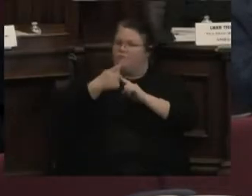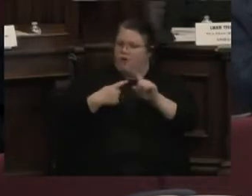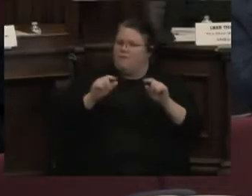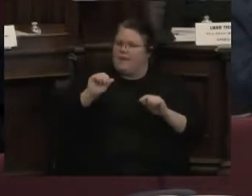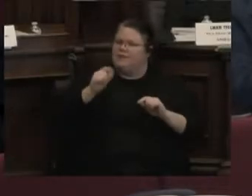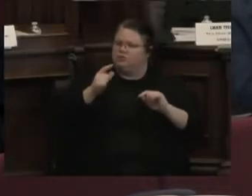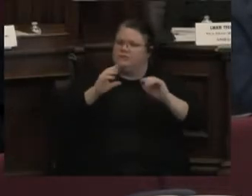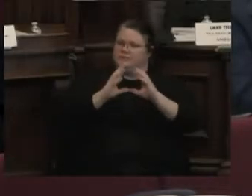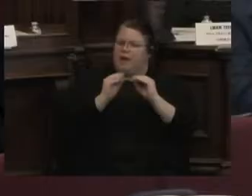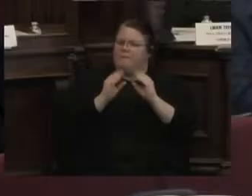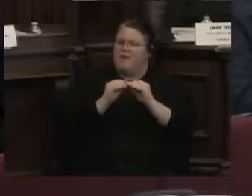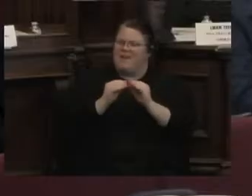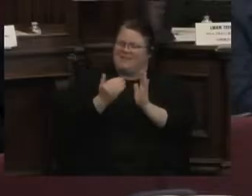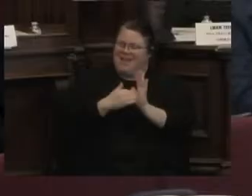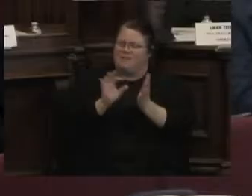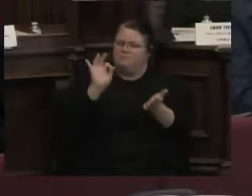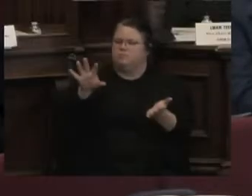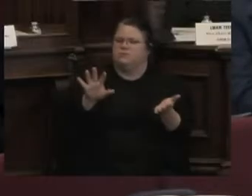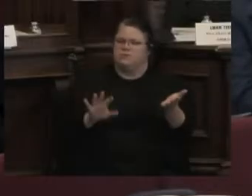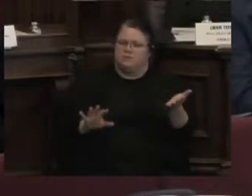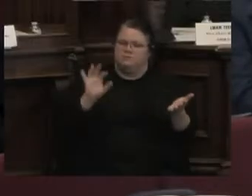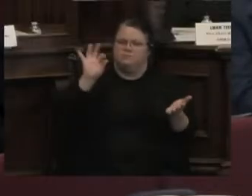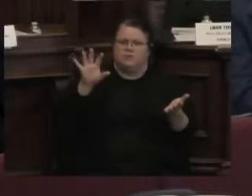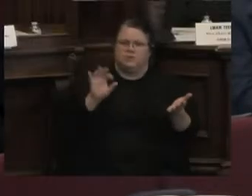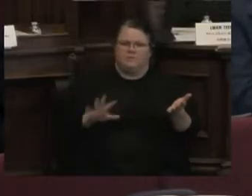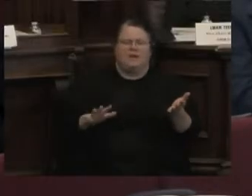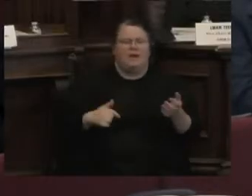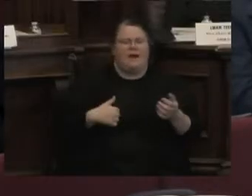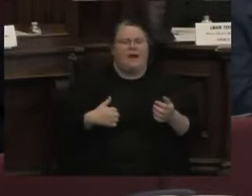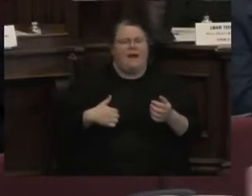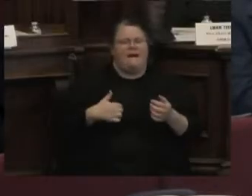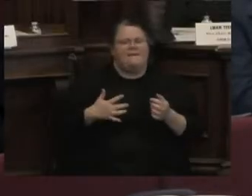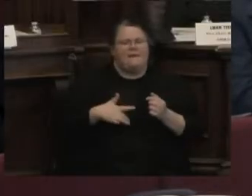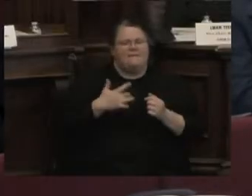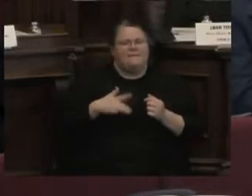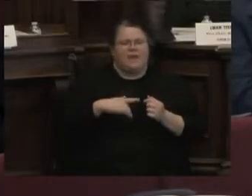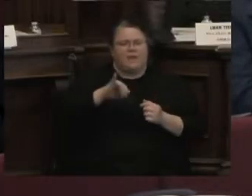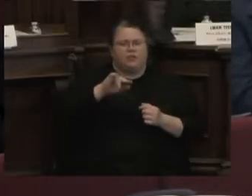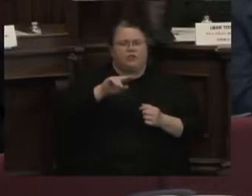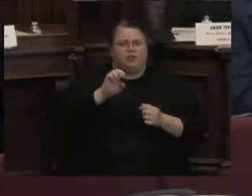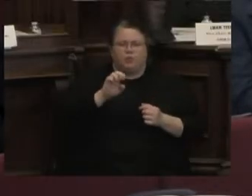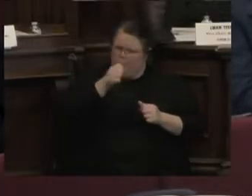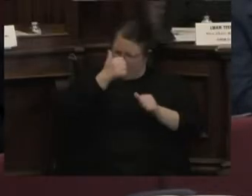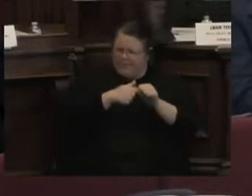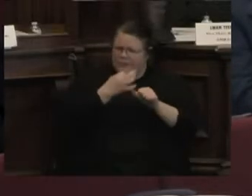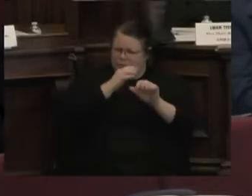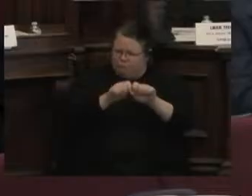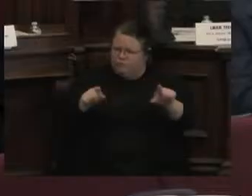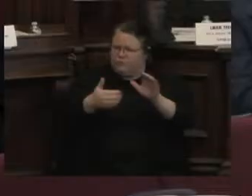clear. And that's one of the things that, as you are well aware, at the Attorney General Summit was brought up